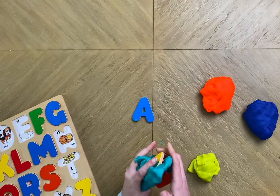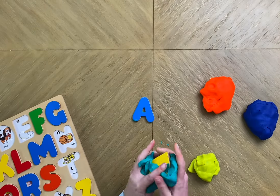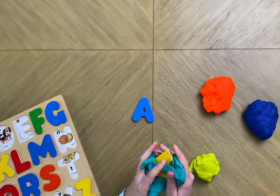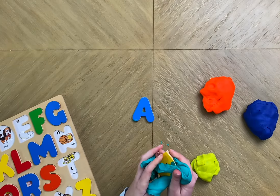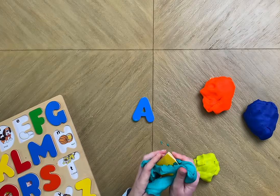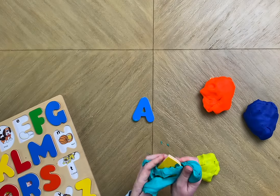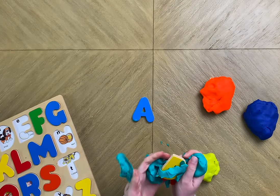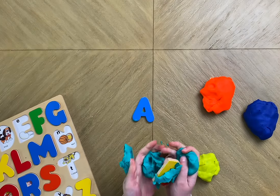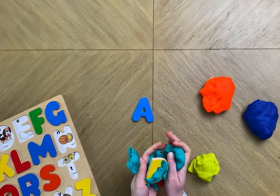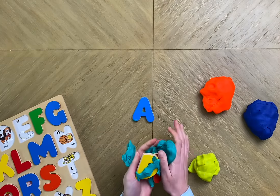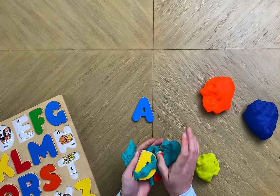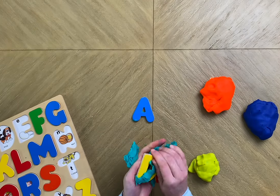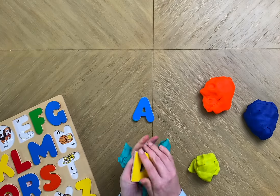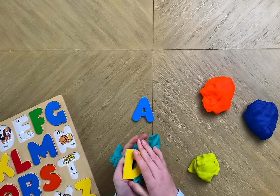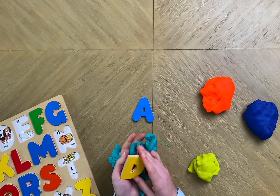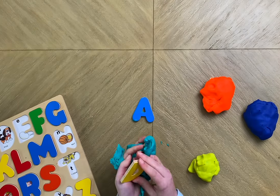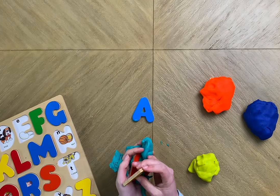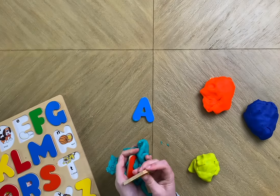Oh my goodness, there's so much play doh.